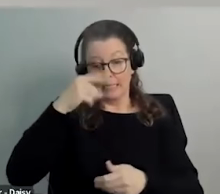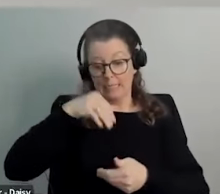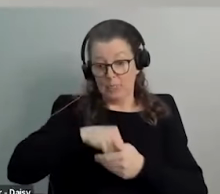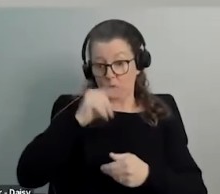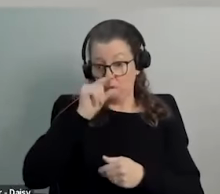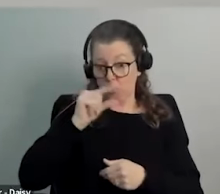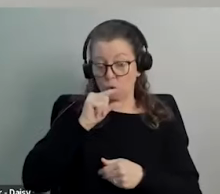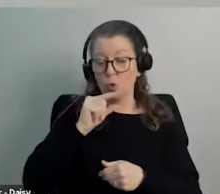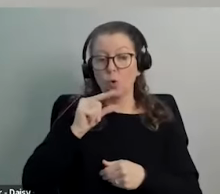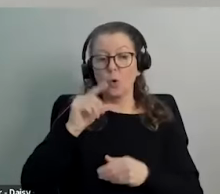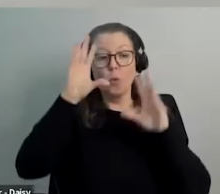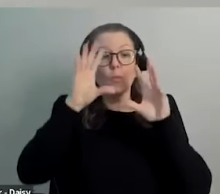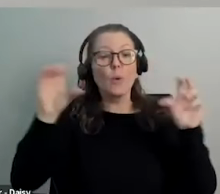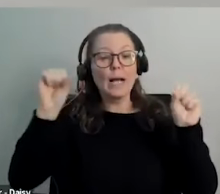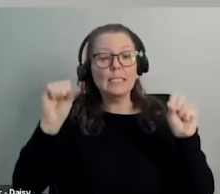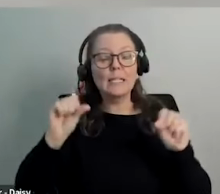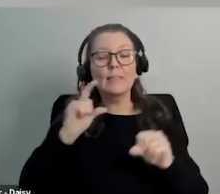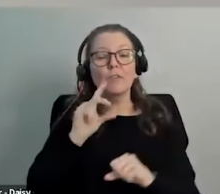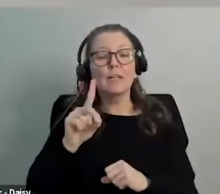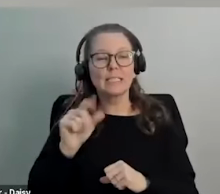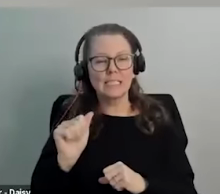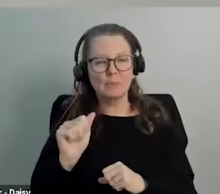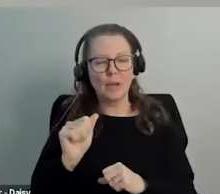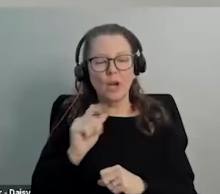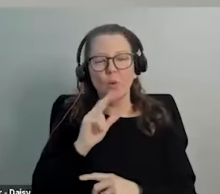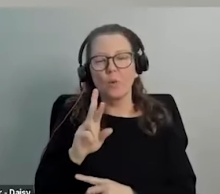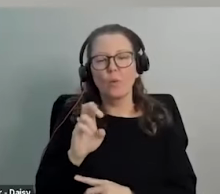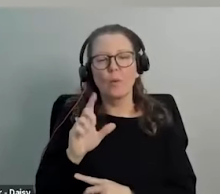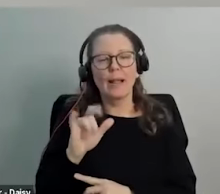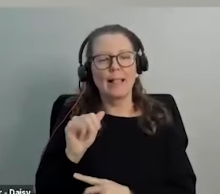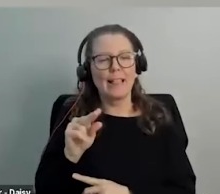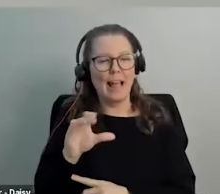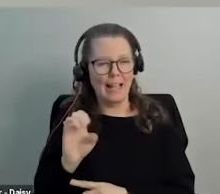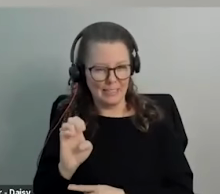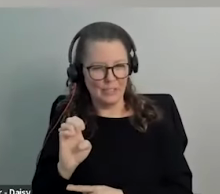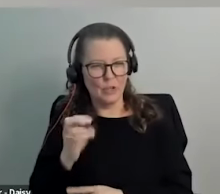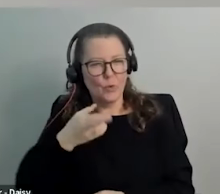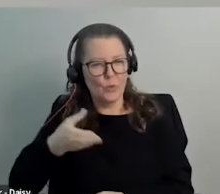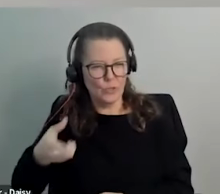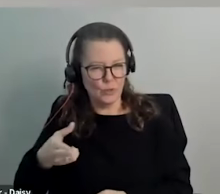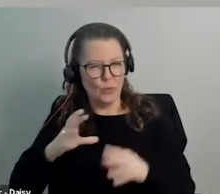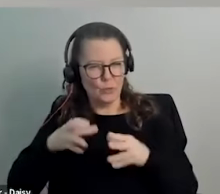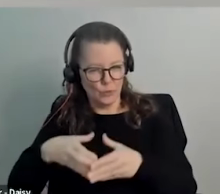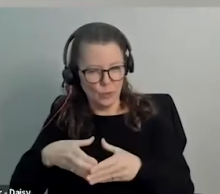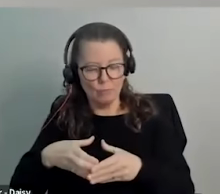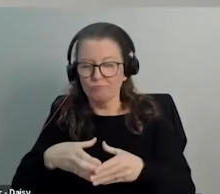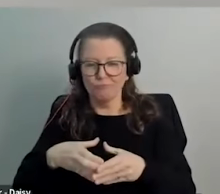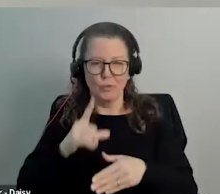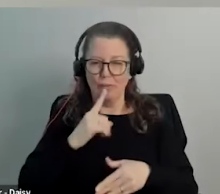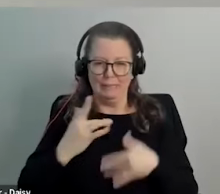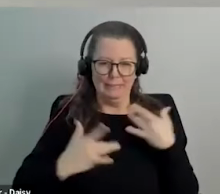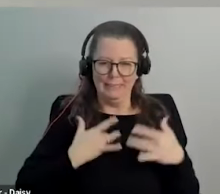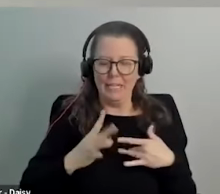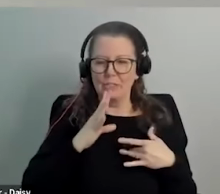of our Disability Alliance Employee Resource Group. And I'm happy to talk more about employee resource groups as a whole, and how employees come together